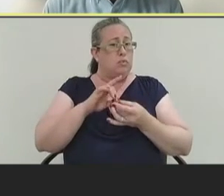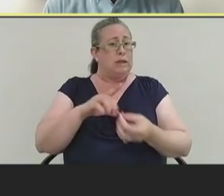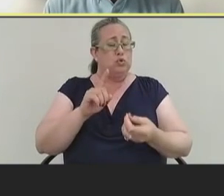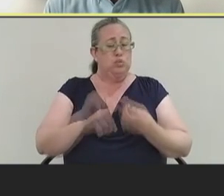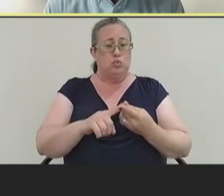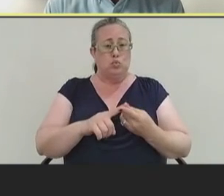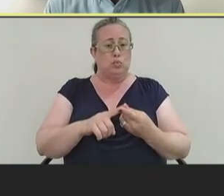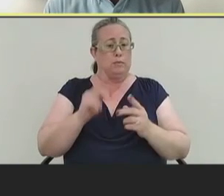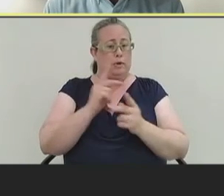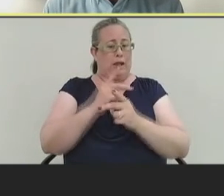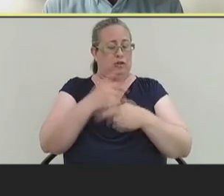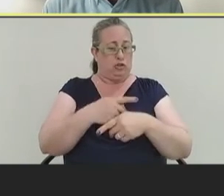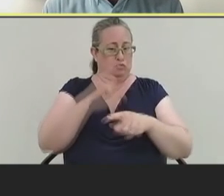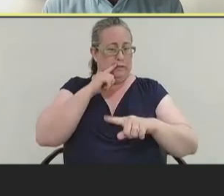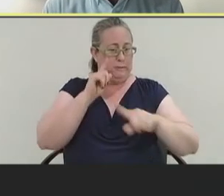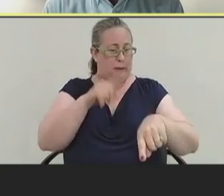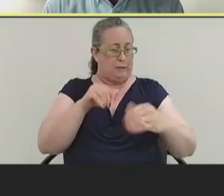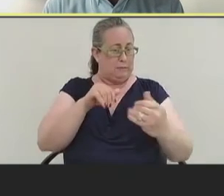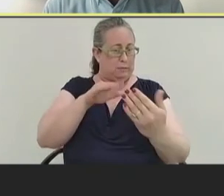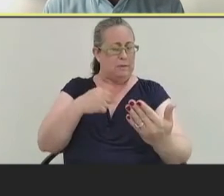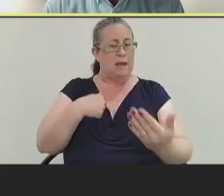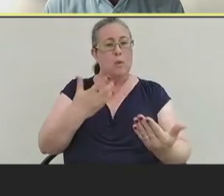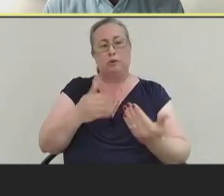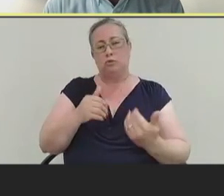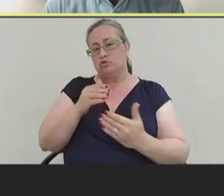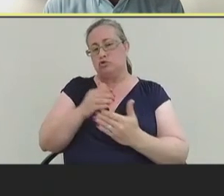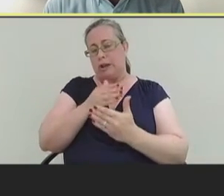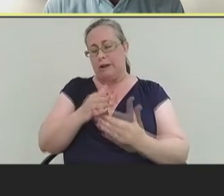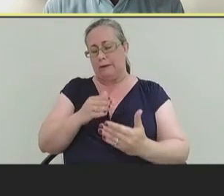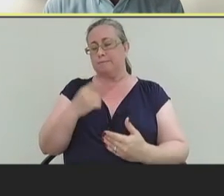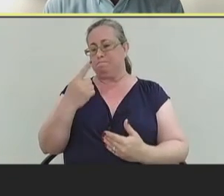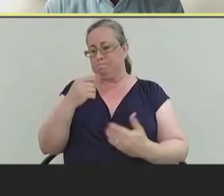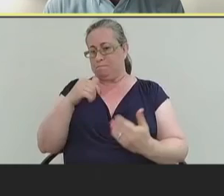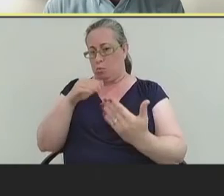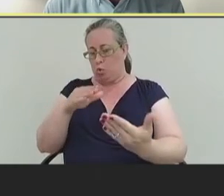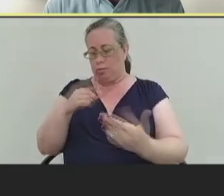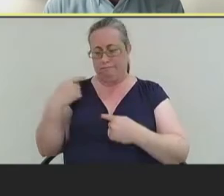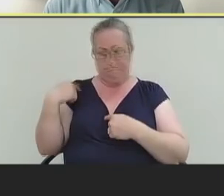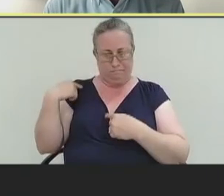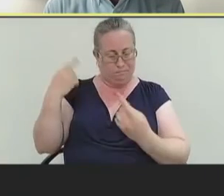I'd like to share an approach that Sanofi is investing in in regard to